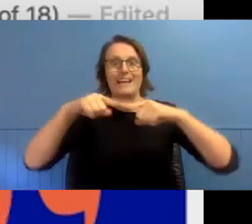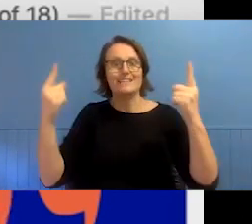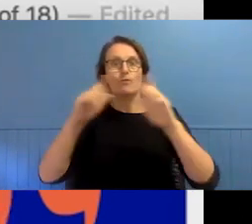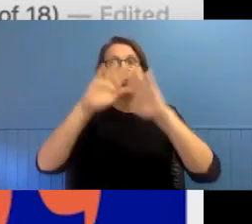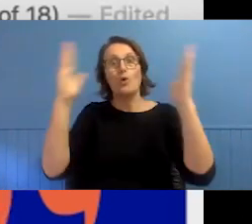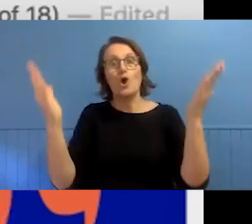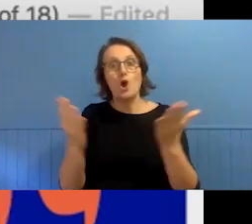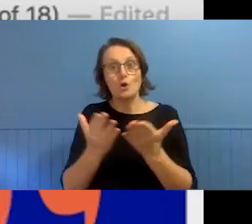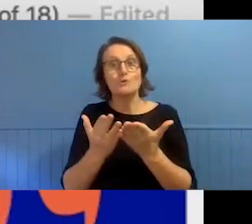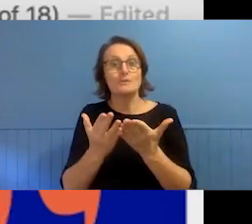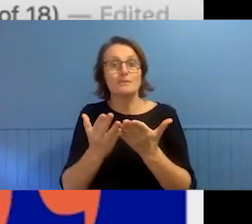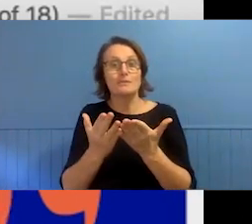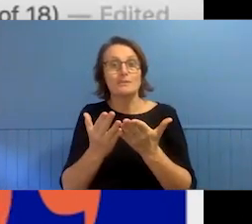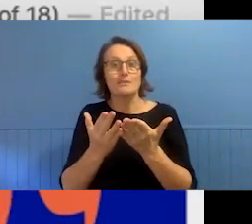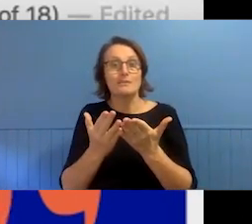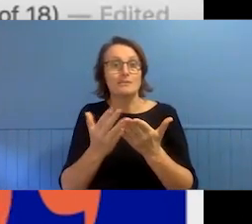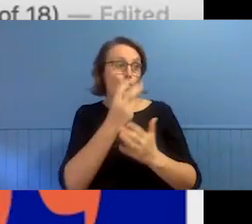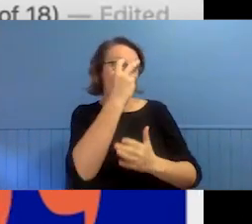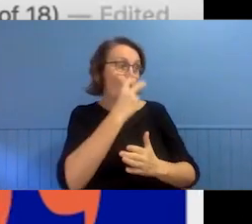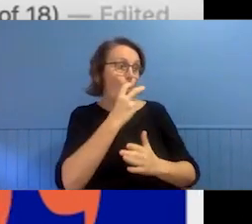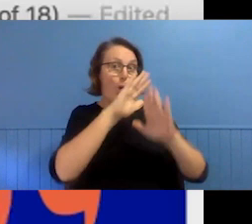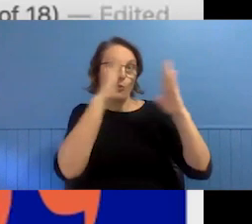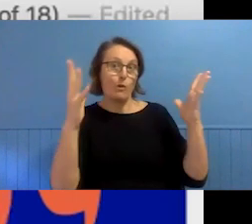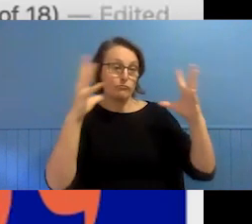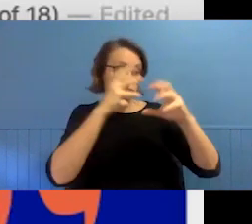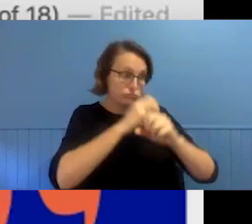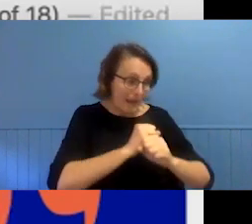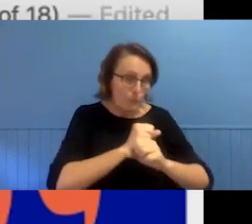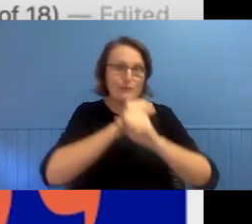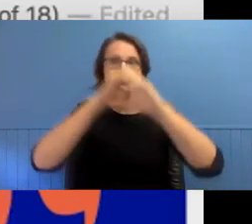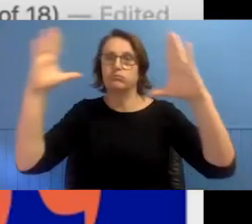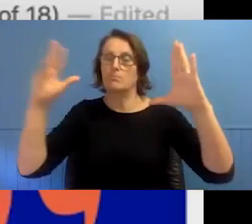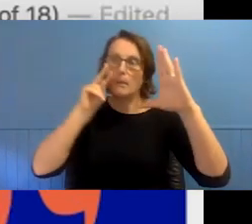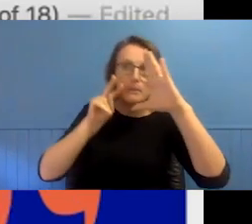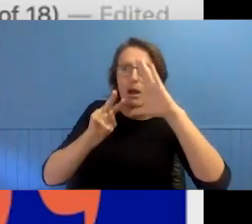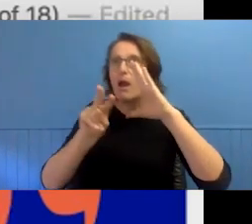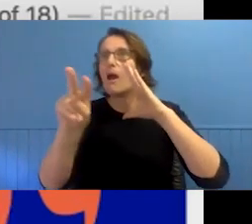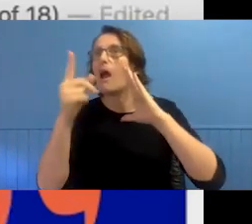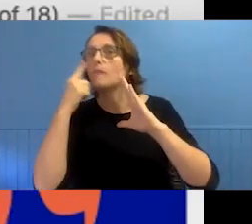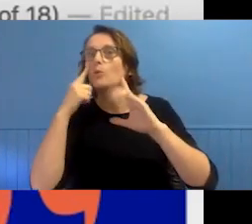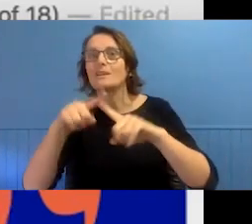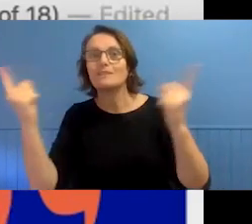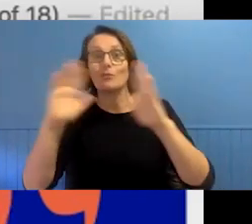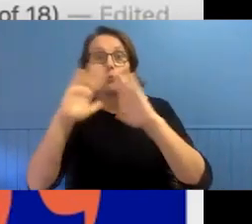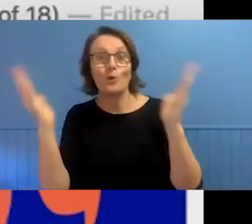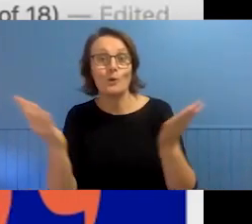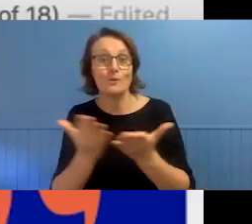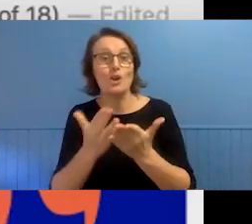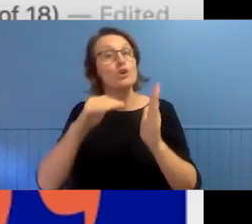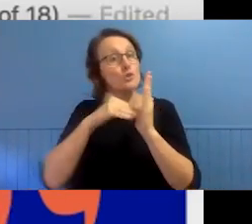and imagine another world. I invite you to use this time to experiment with digital technology, try different things, connect with